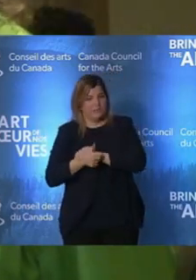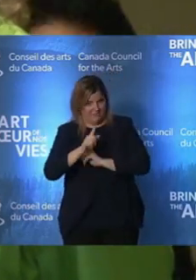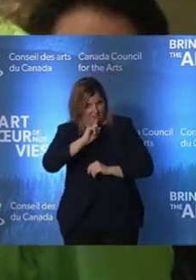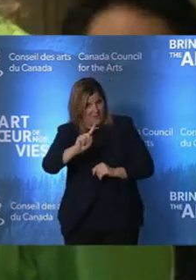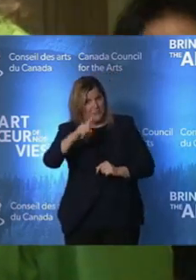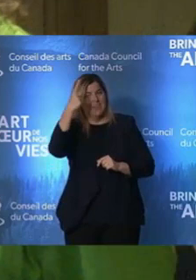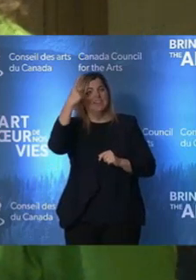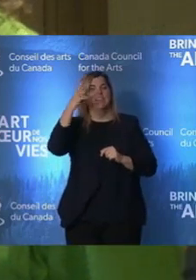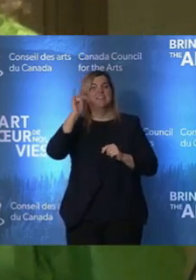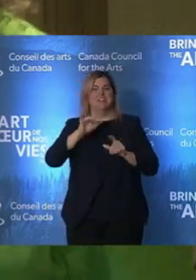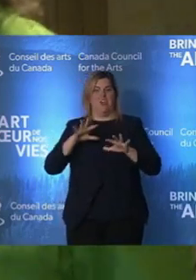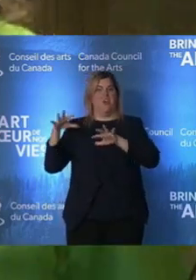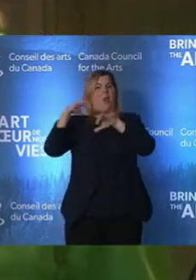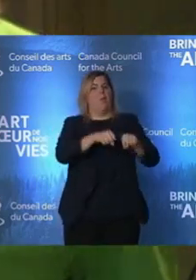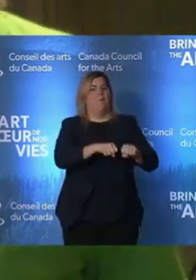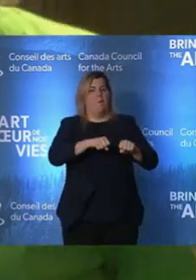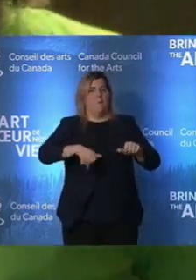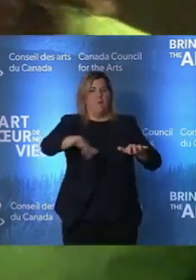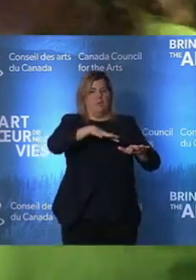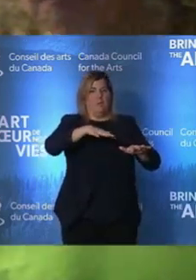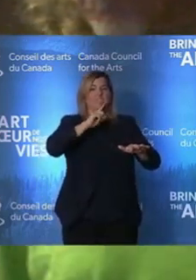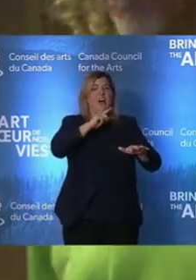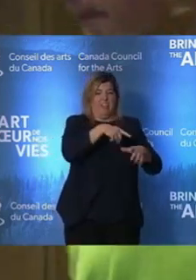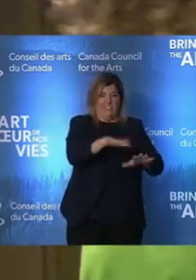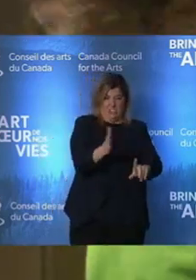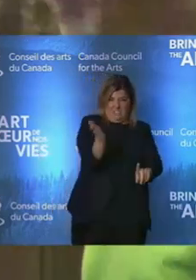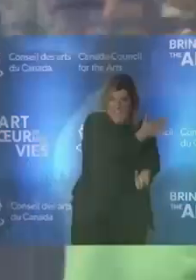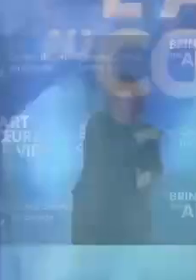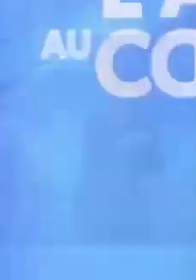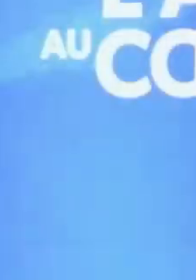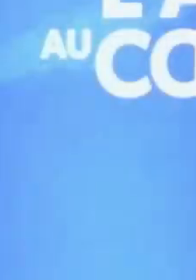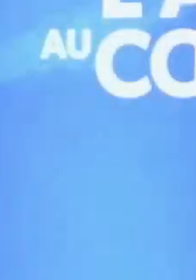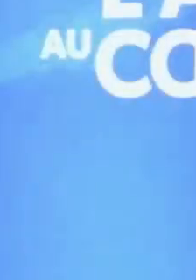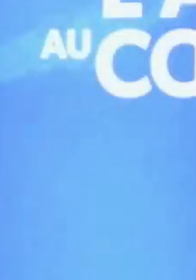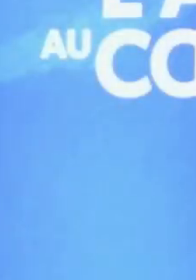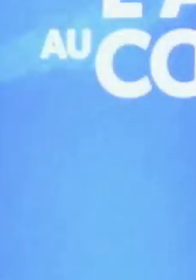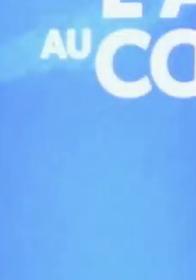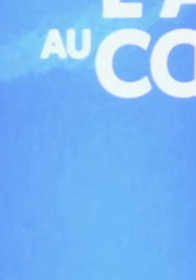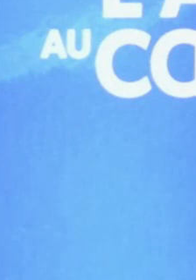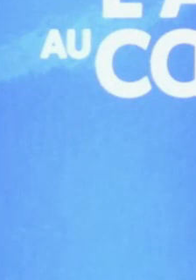Thank you. SPEAKER: Thank you. I think we should. That's a good answer.